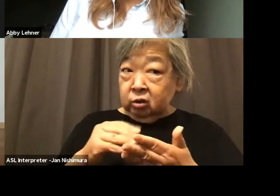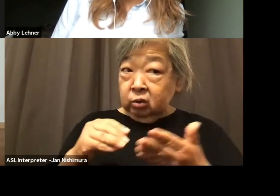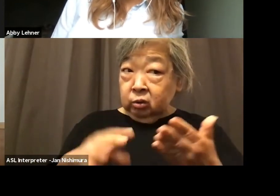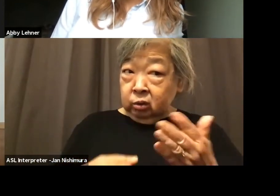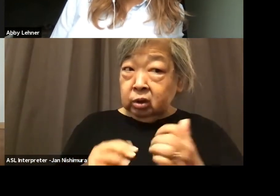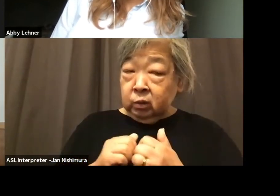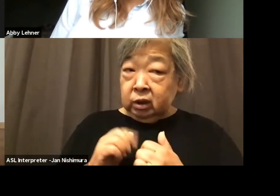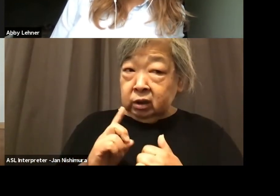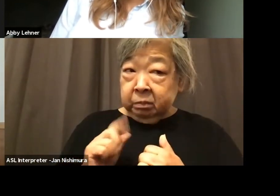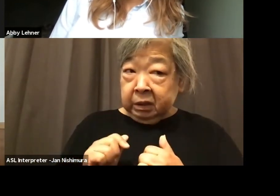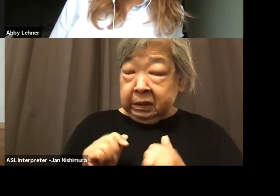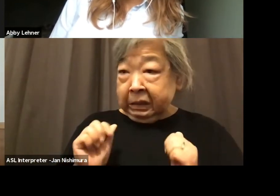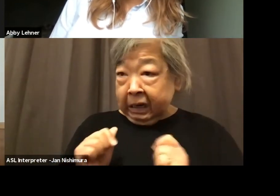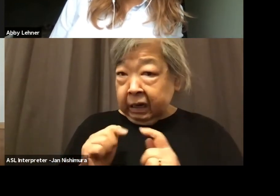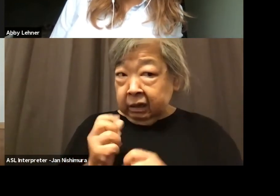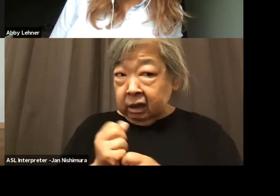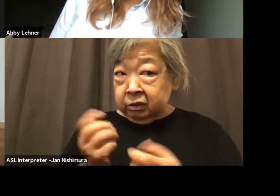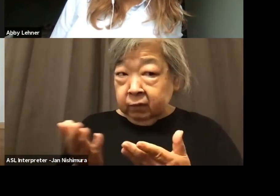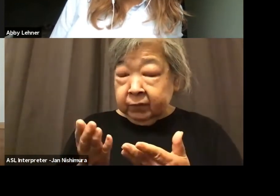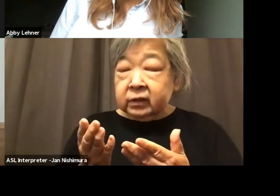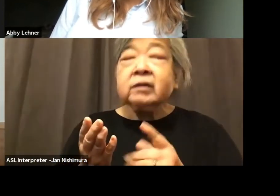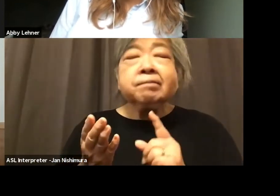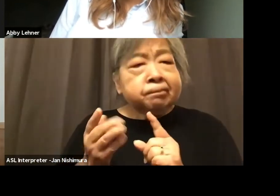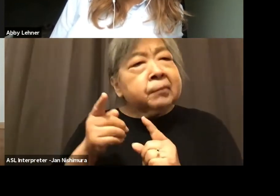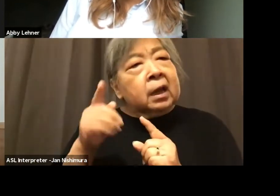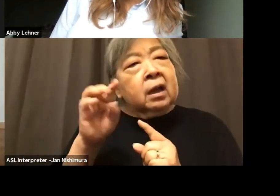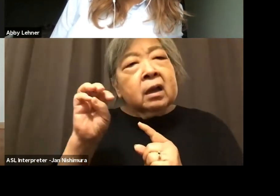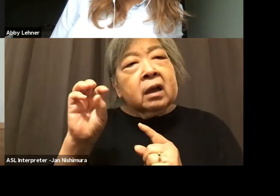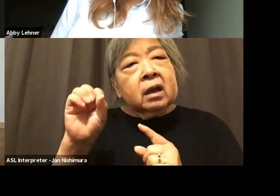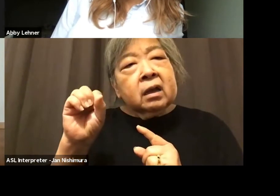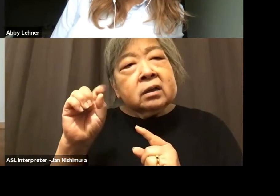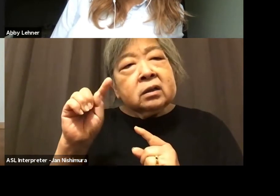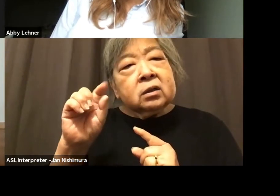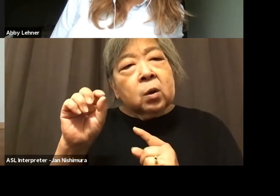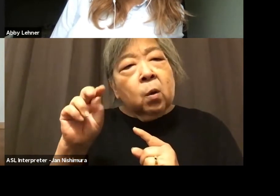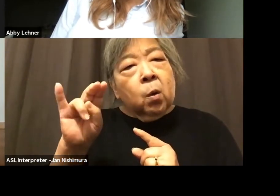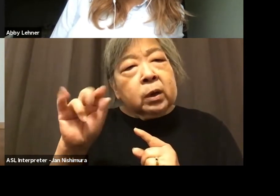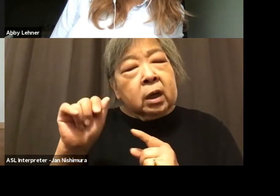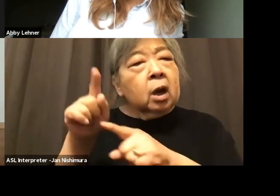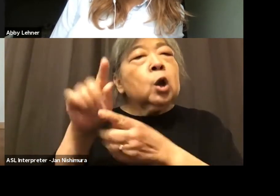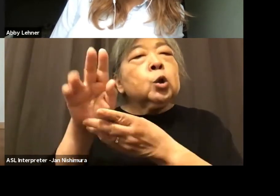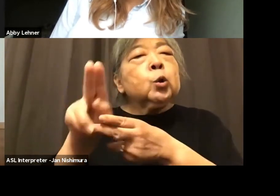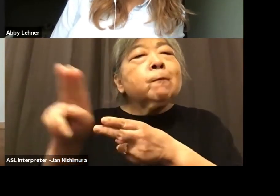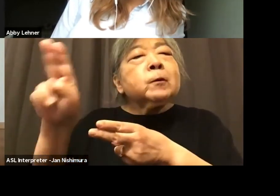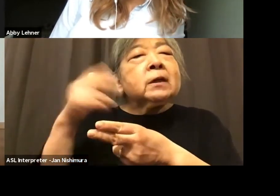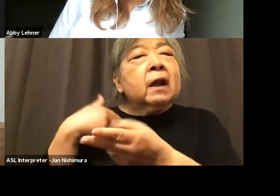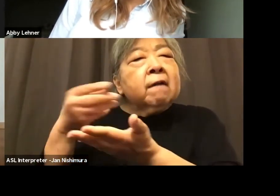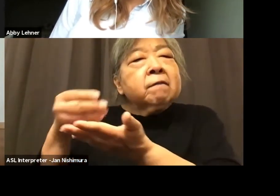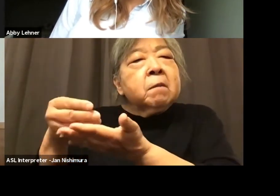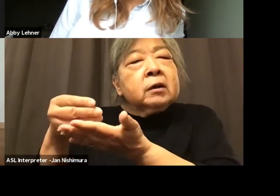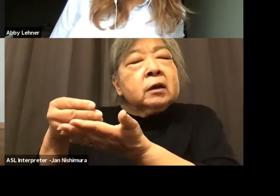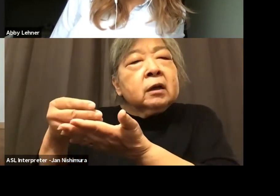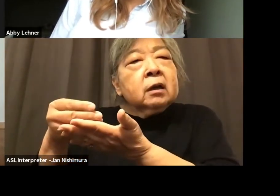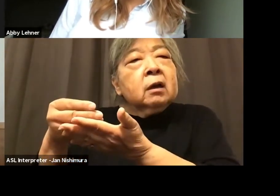and in Estonia the universities do have a stipend where students with special needs